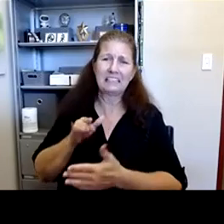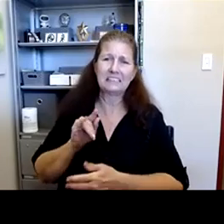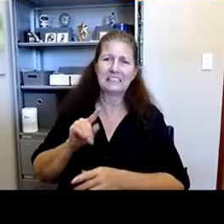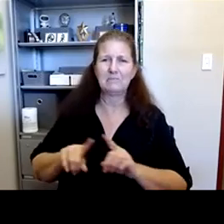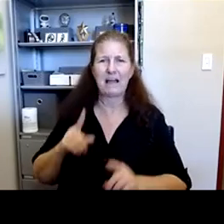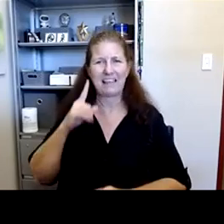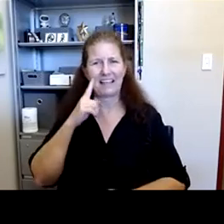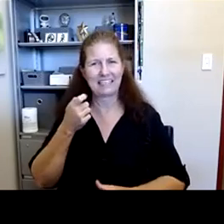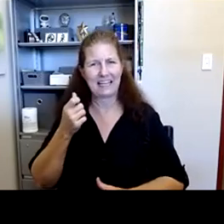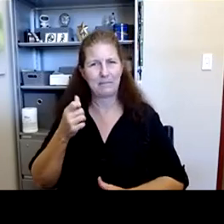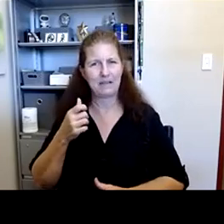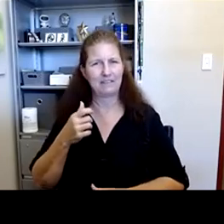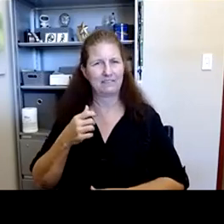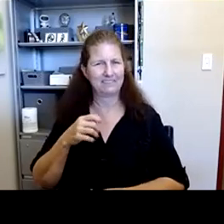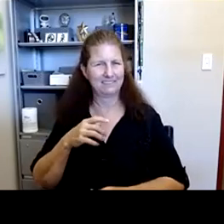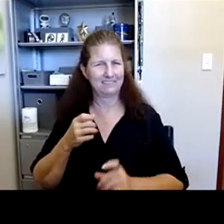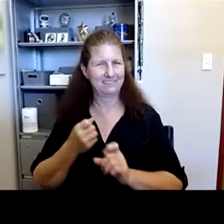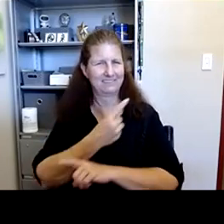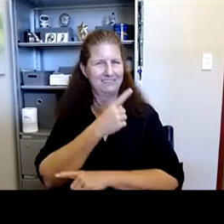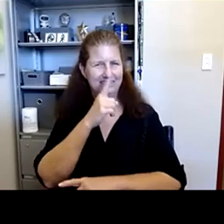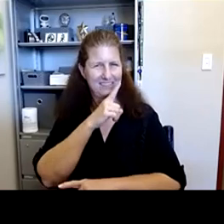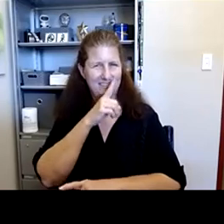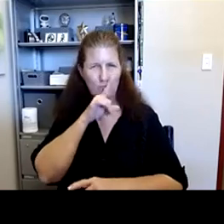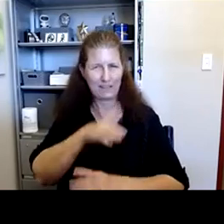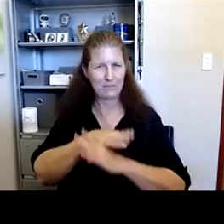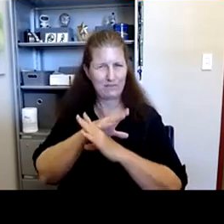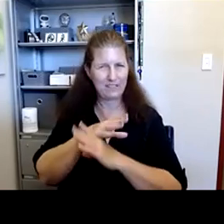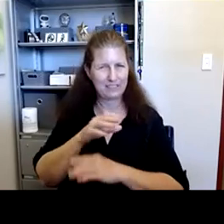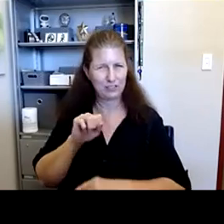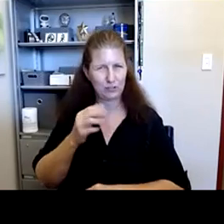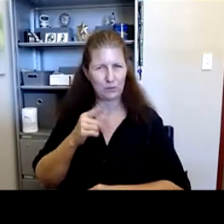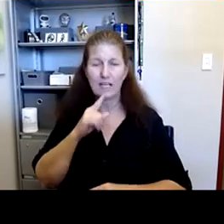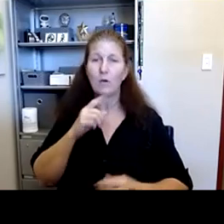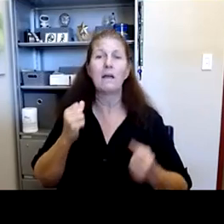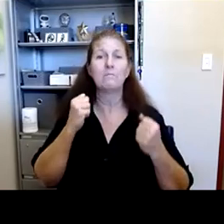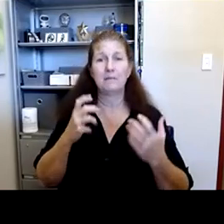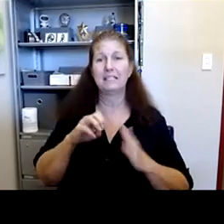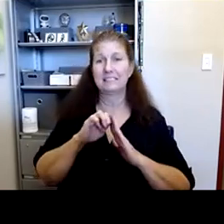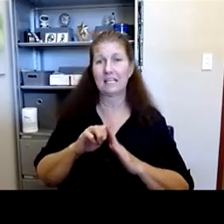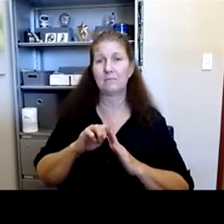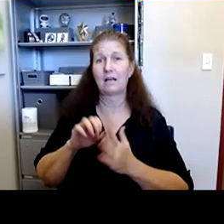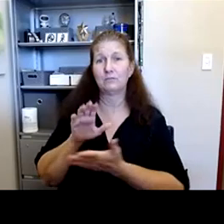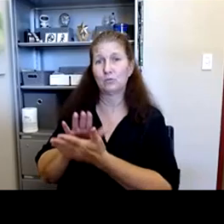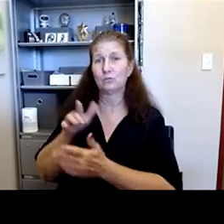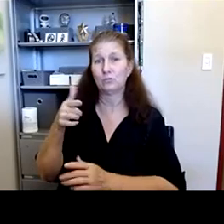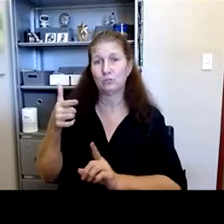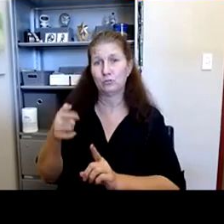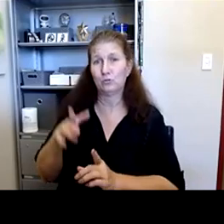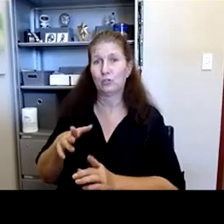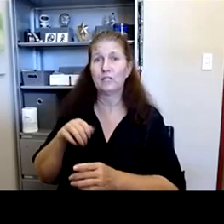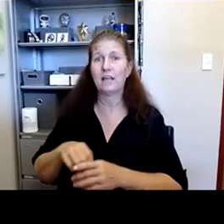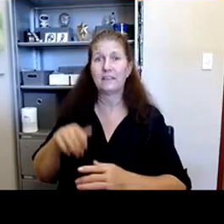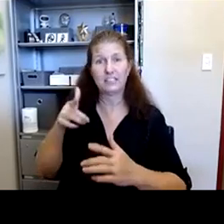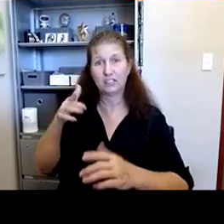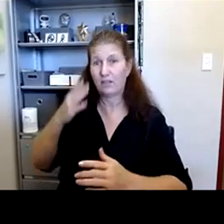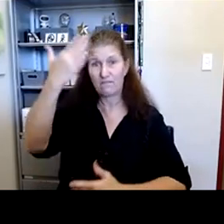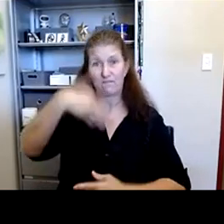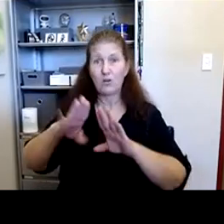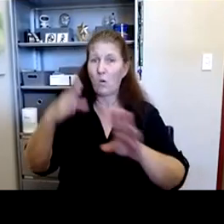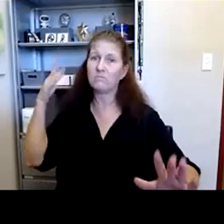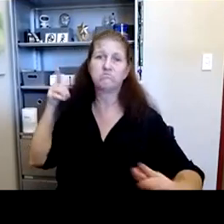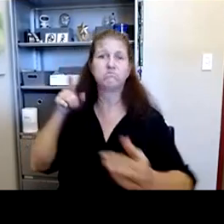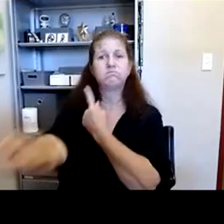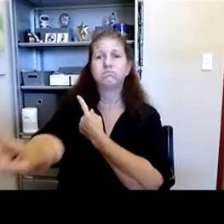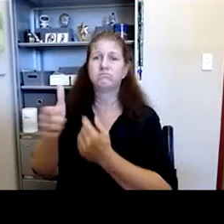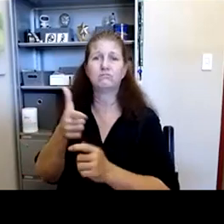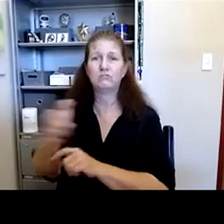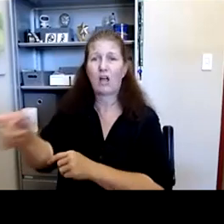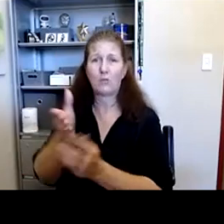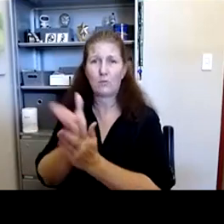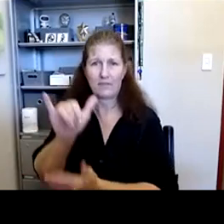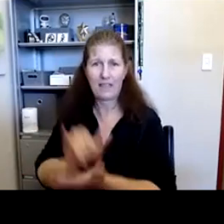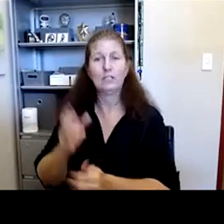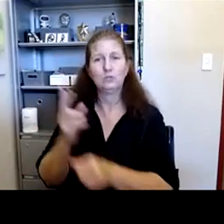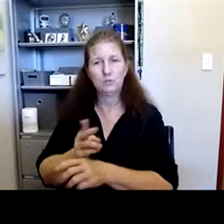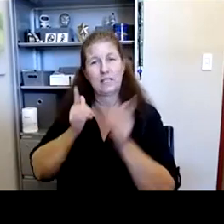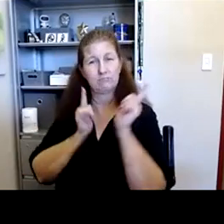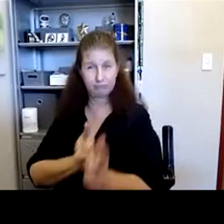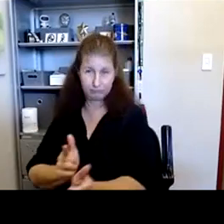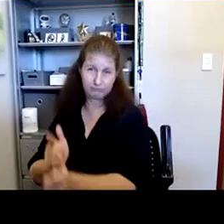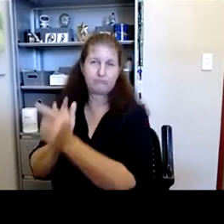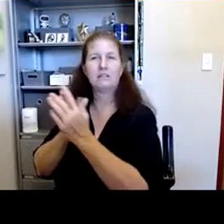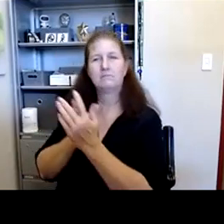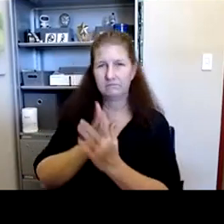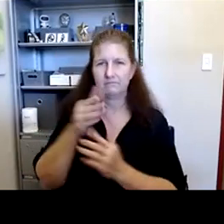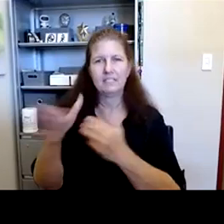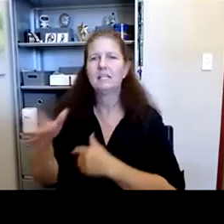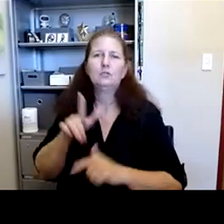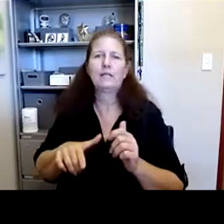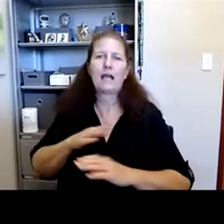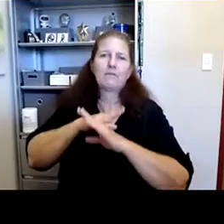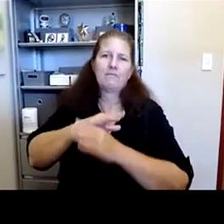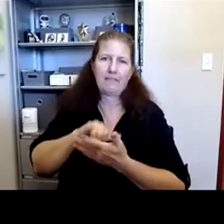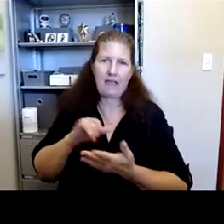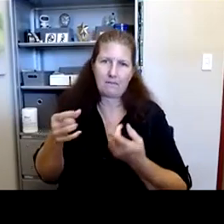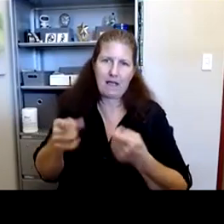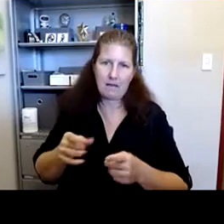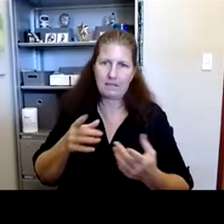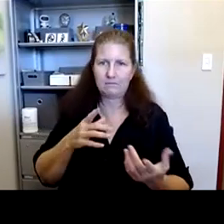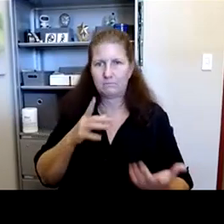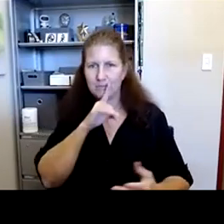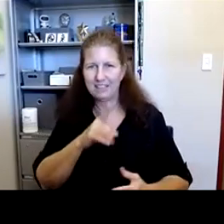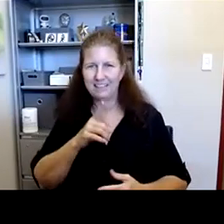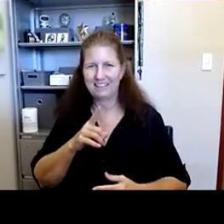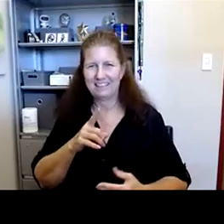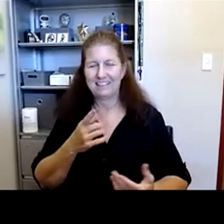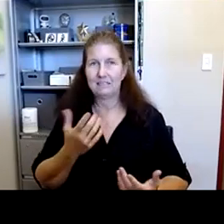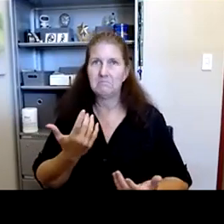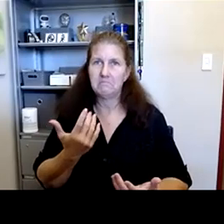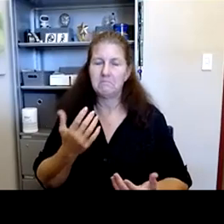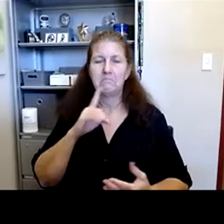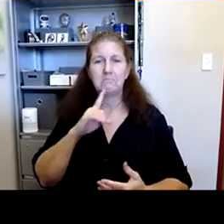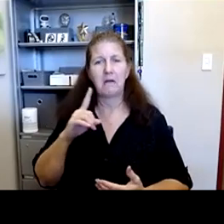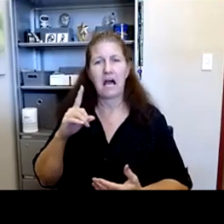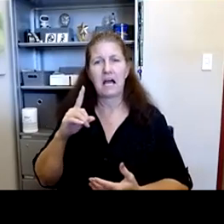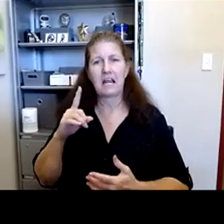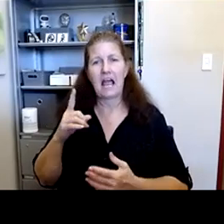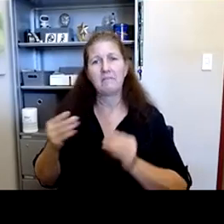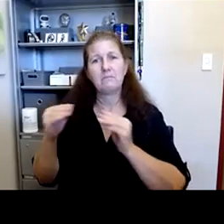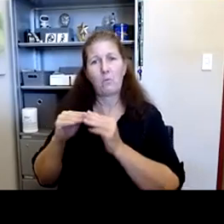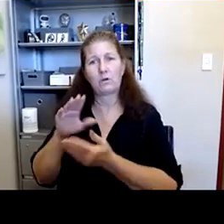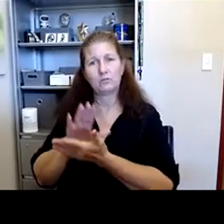Robyn Thomas: little bit of a red herring in terms of really stopping shootings. If you know, we've had many examples of shoe school shooters in the last few years. They just shot their way through the front door. So with assault weapons, and you know there's not much you're gonna do about that. So sure it's. I don't know that it's bad, but I don't know that again. It's really gonna solve the problem. Um!